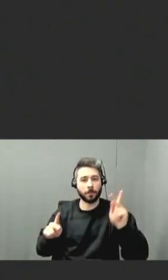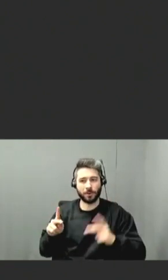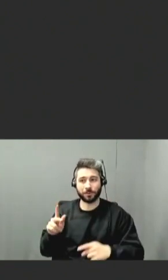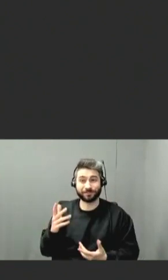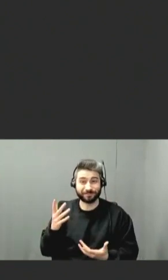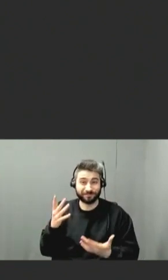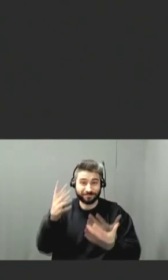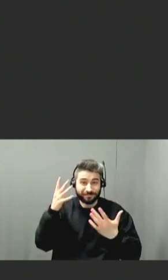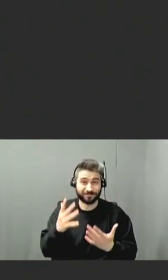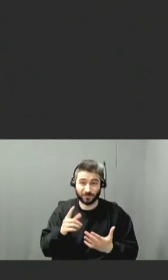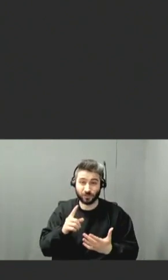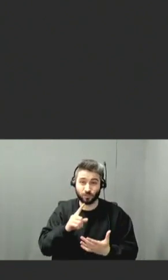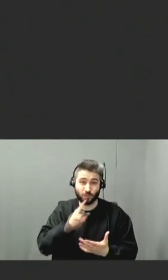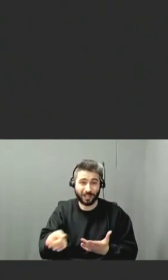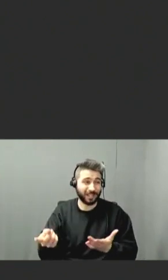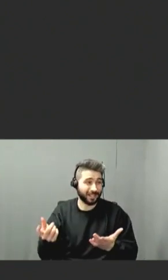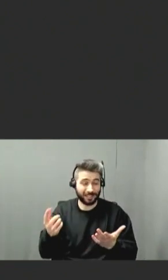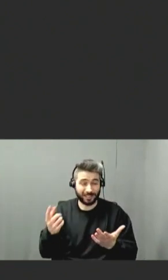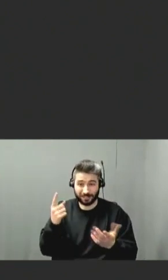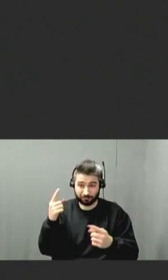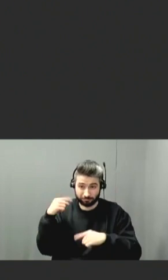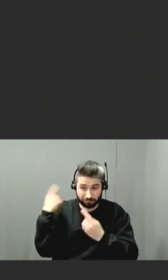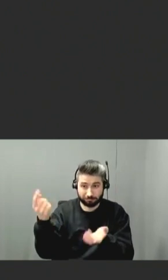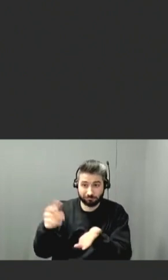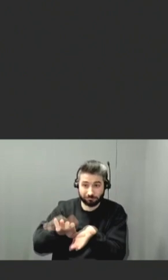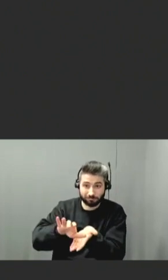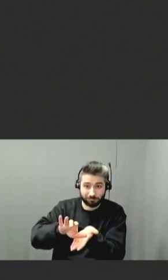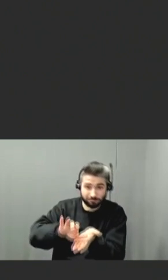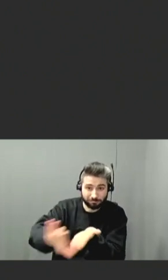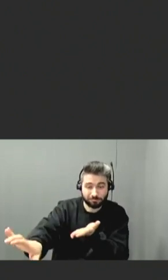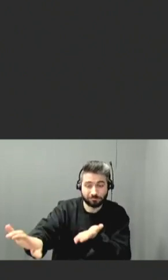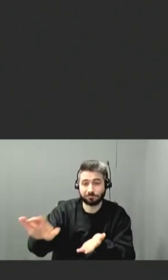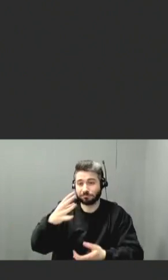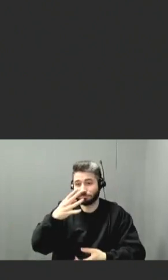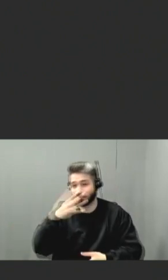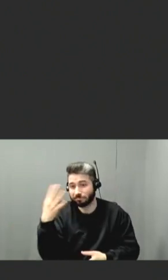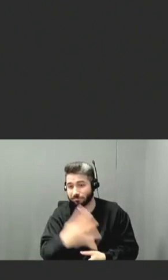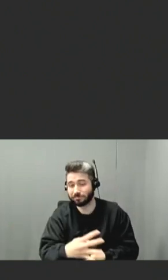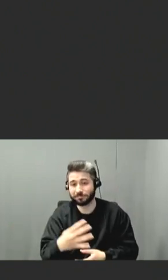been disenfranchised far too much in the past, and I appreciate your engagement.